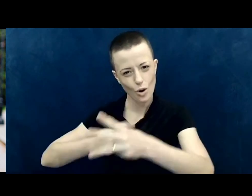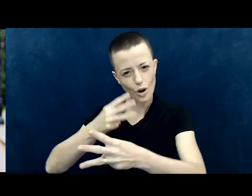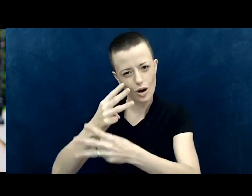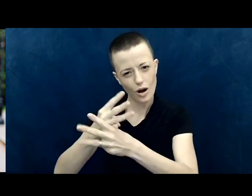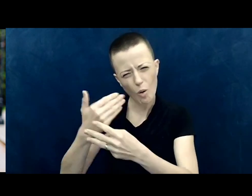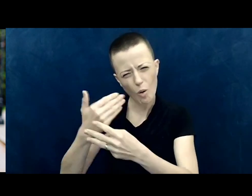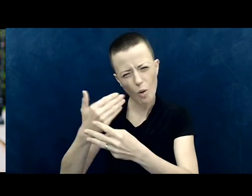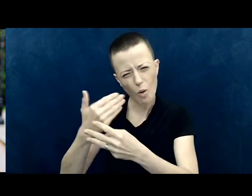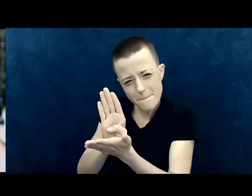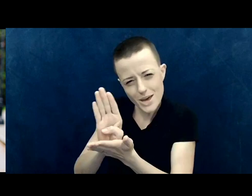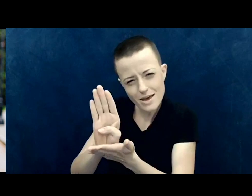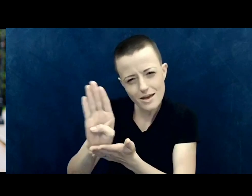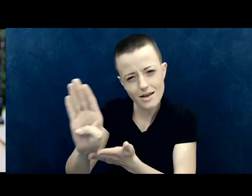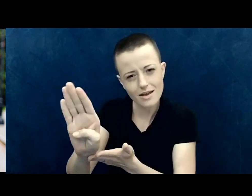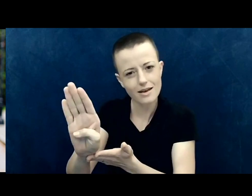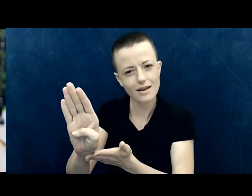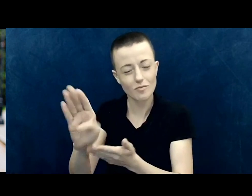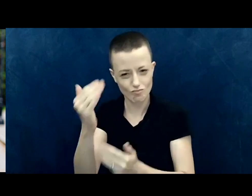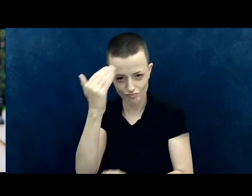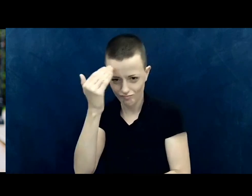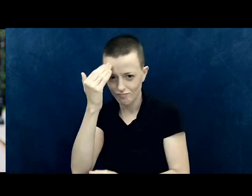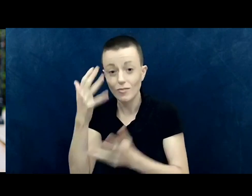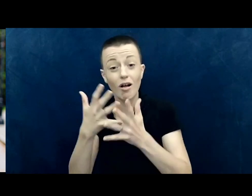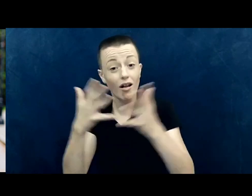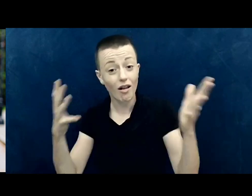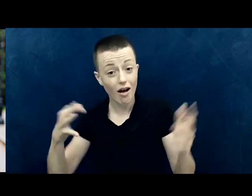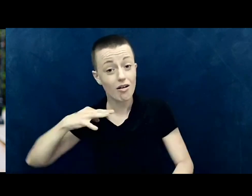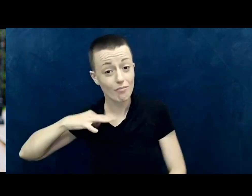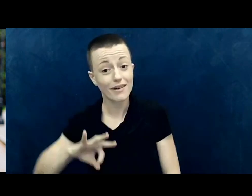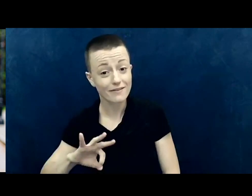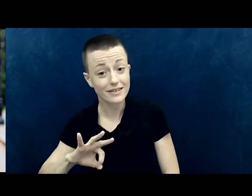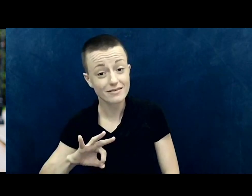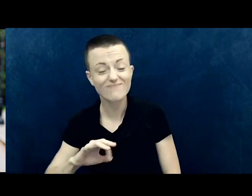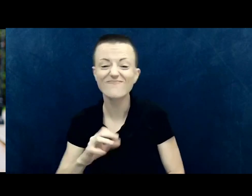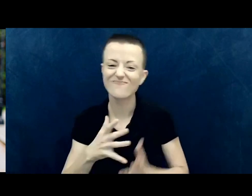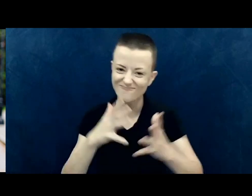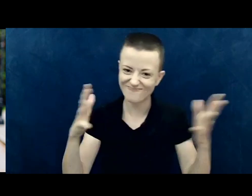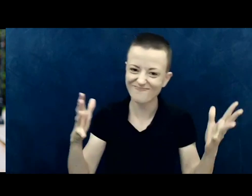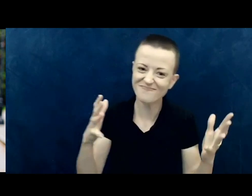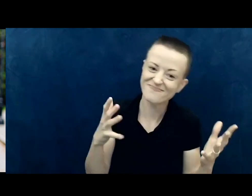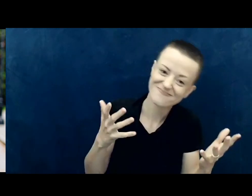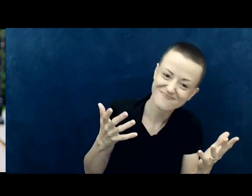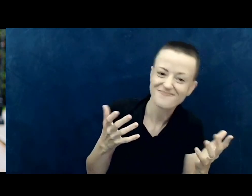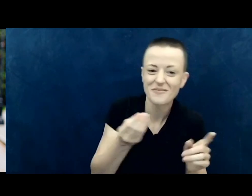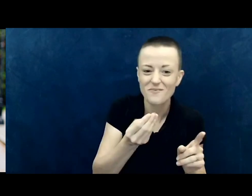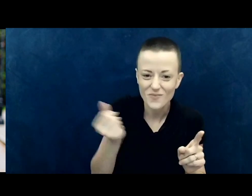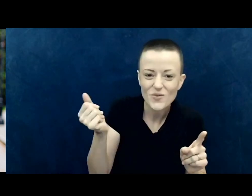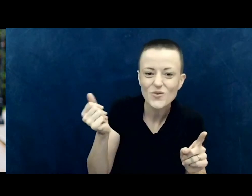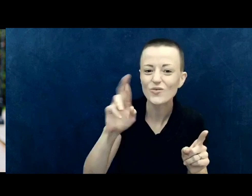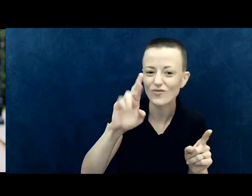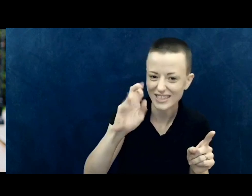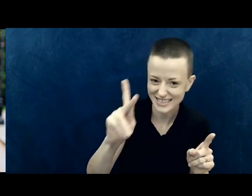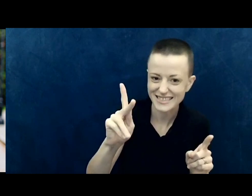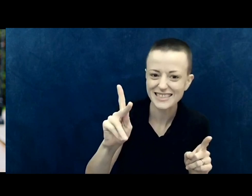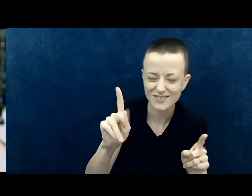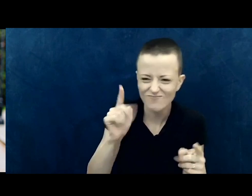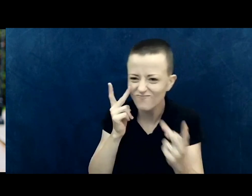Just like with other vaccines it is common to have a sore arm after getting the COVID-19 vaccine. This is to be expected.